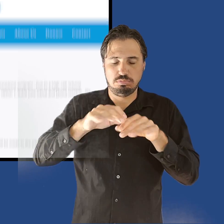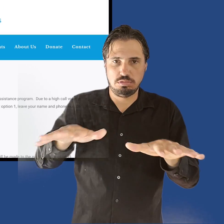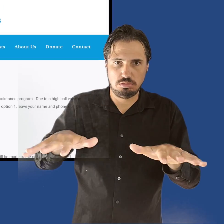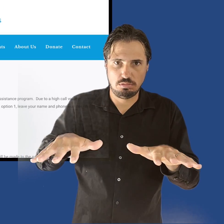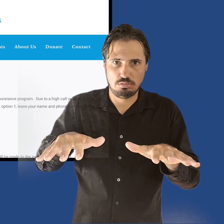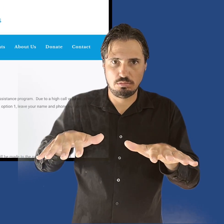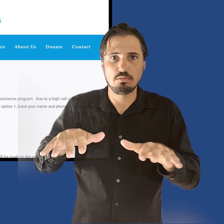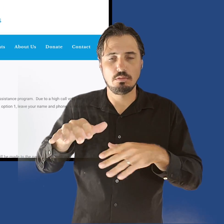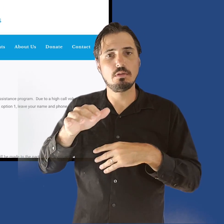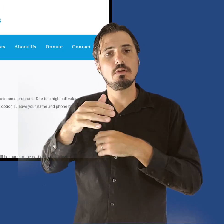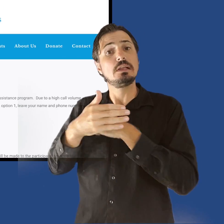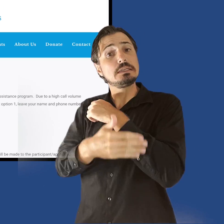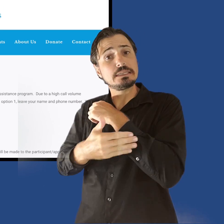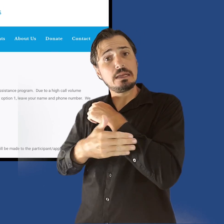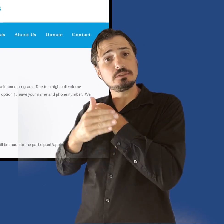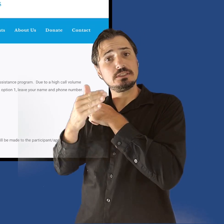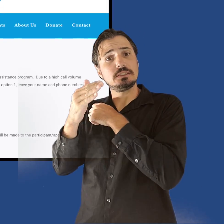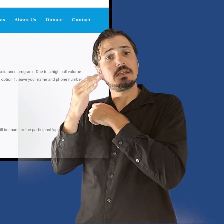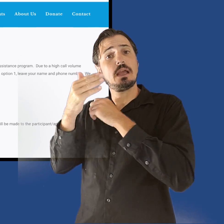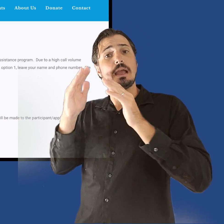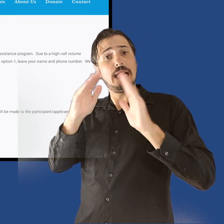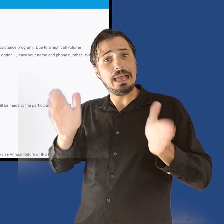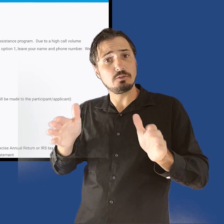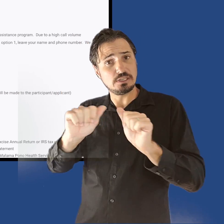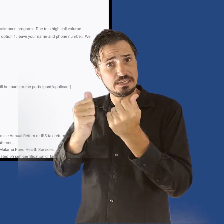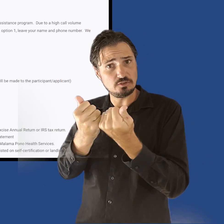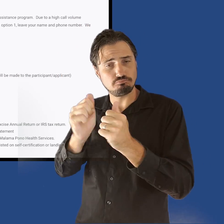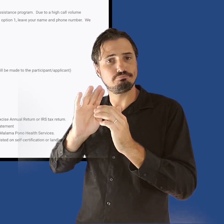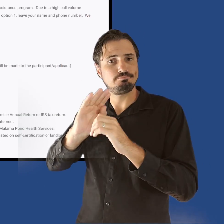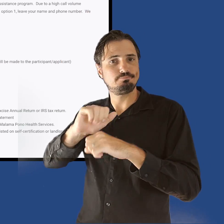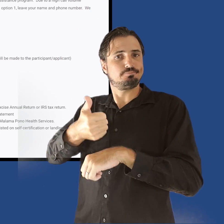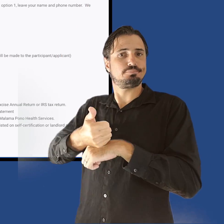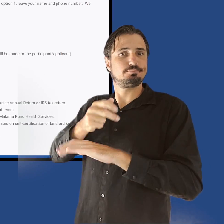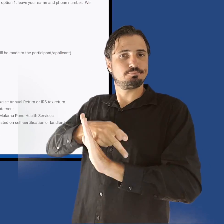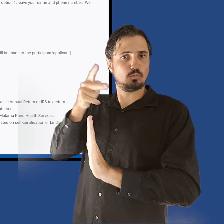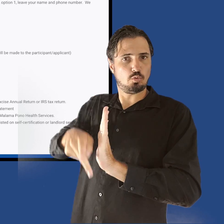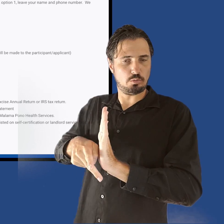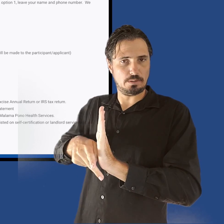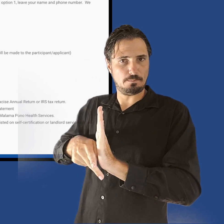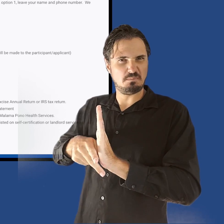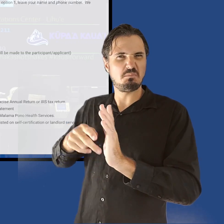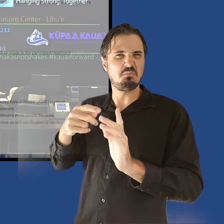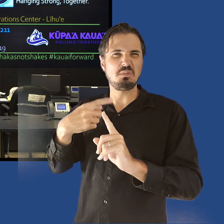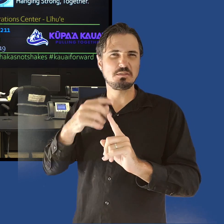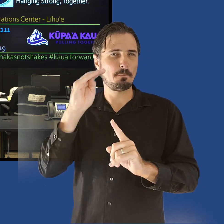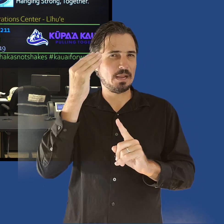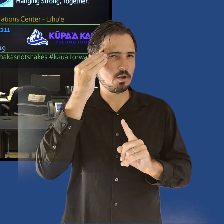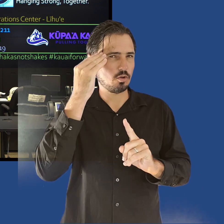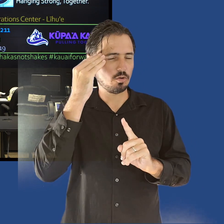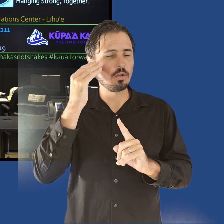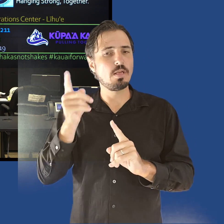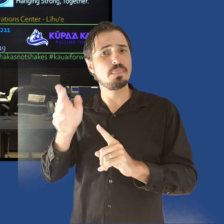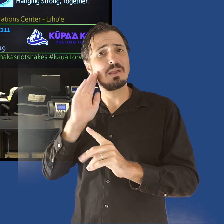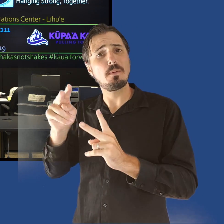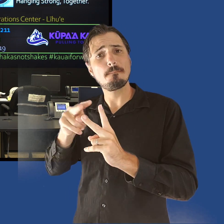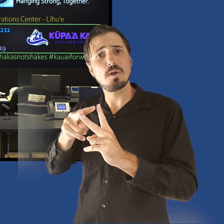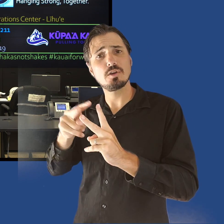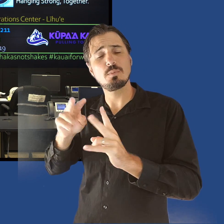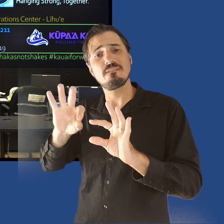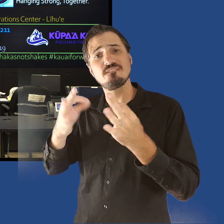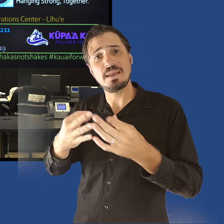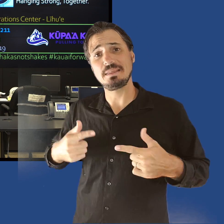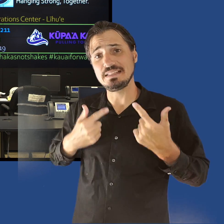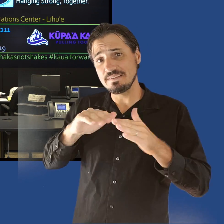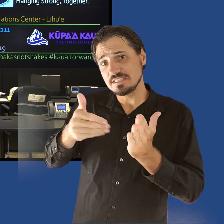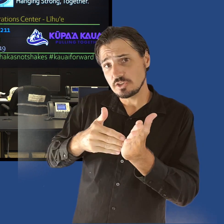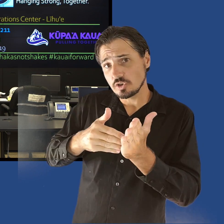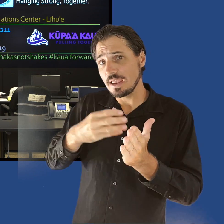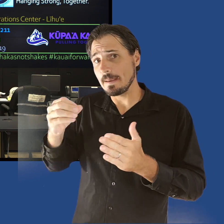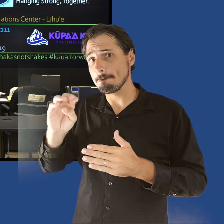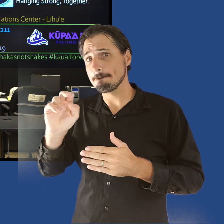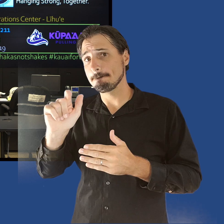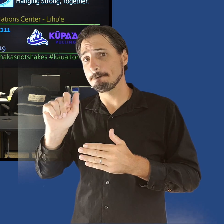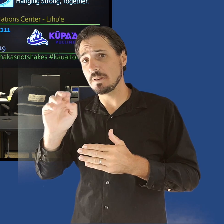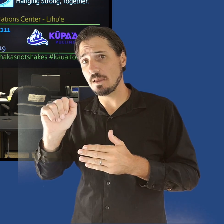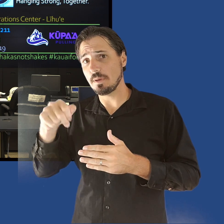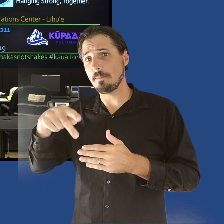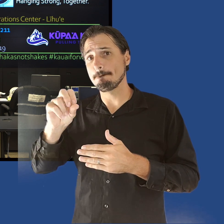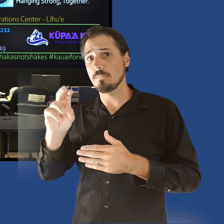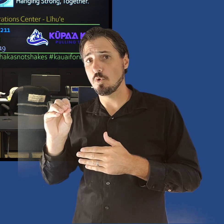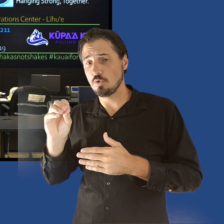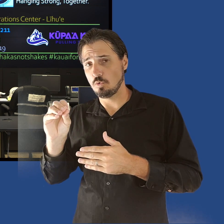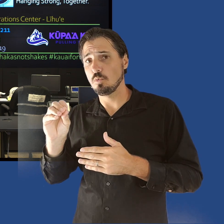The program was developed by the county Housing Agency and the Office of the Mayor. The county is partnering with Family Life Center and Mālama Pono Health Services to implement it.